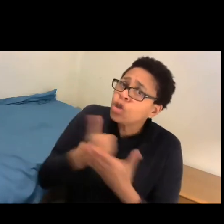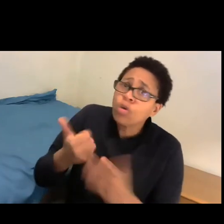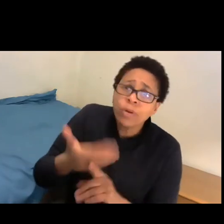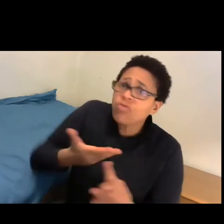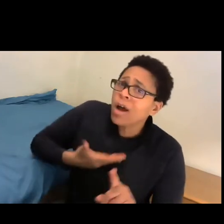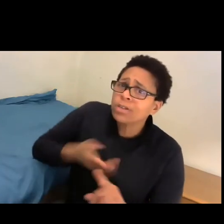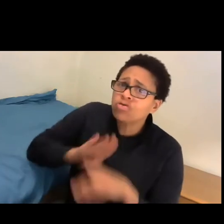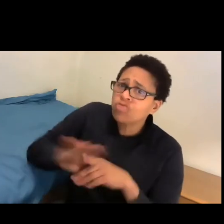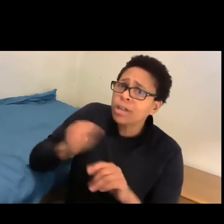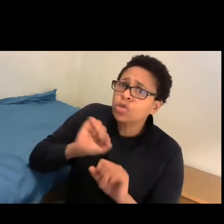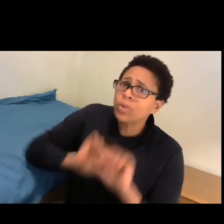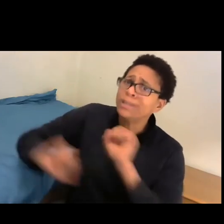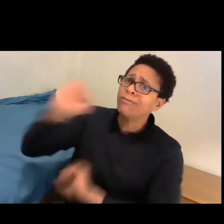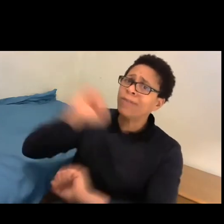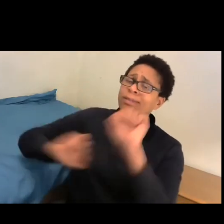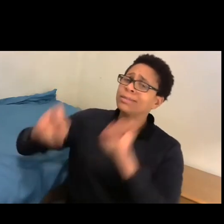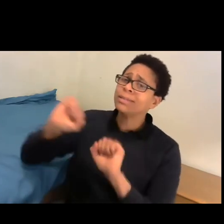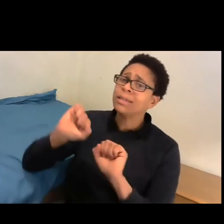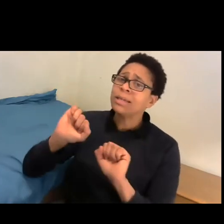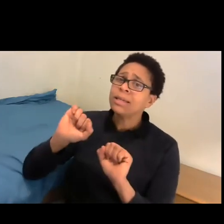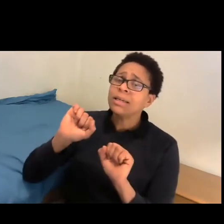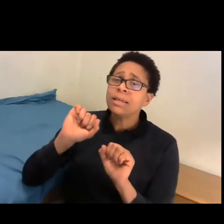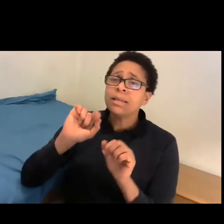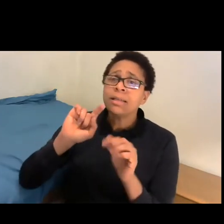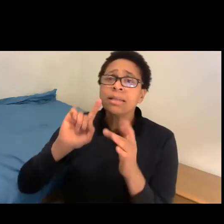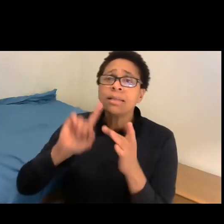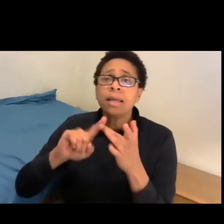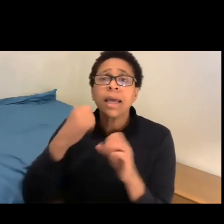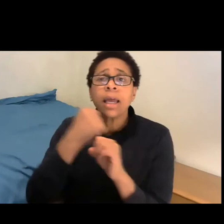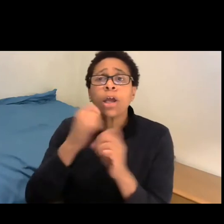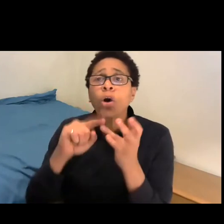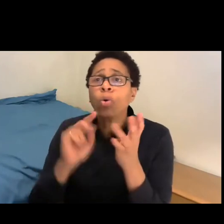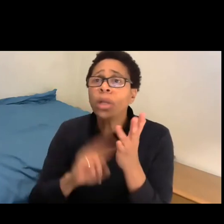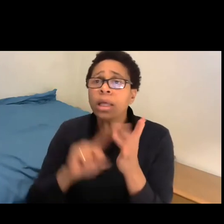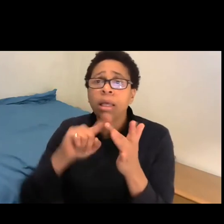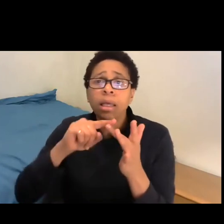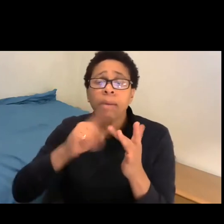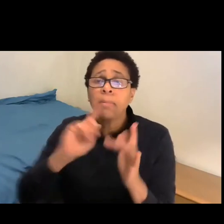the Ogoni people from Royal Dutch Shell, and what it was